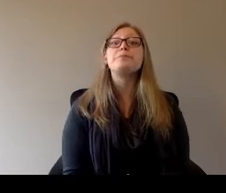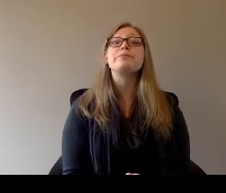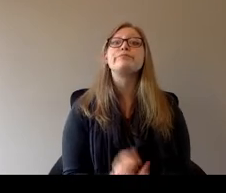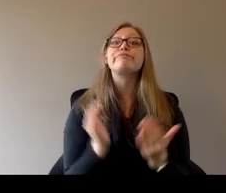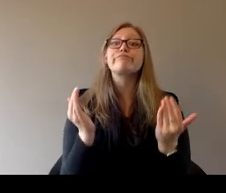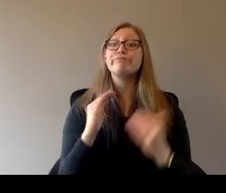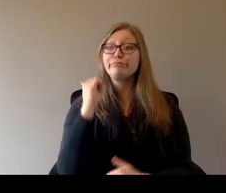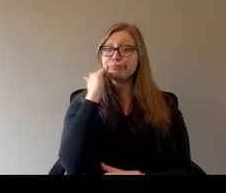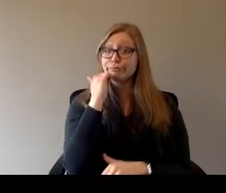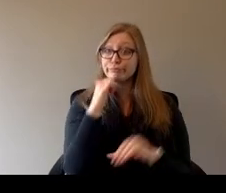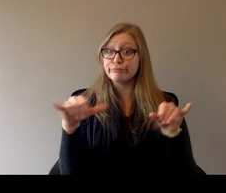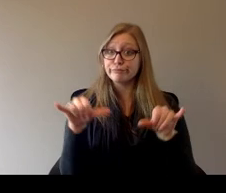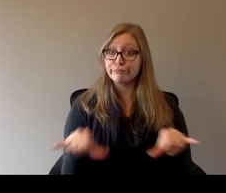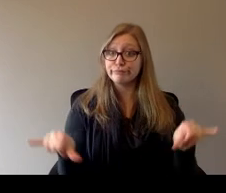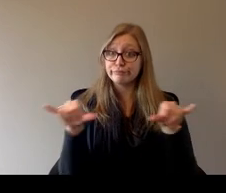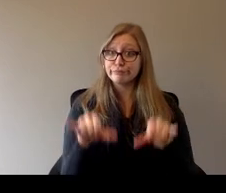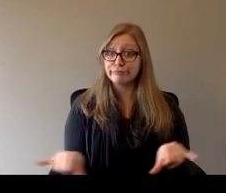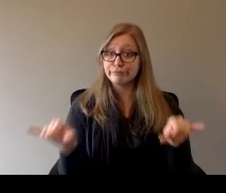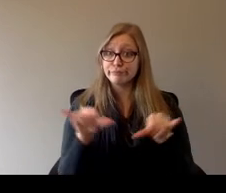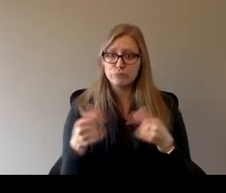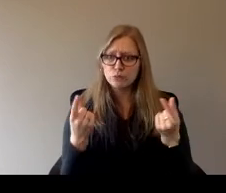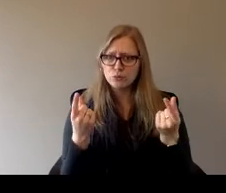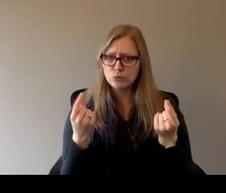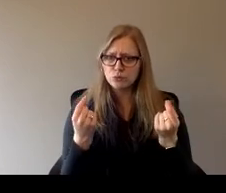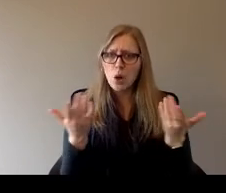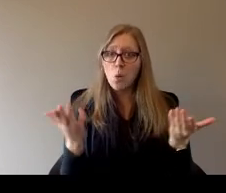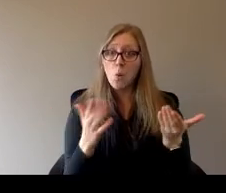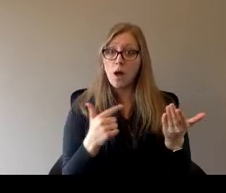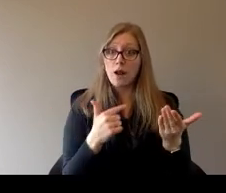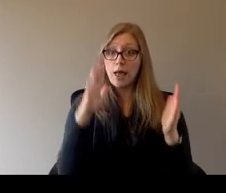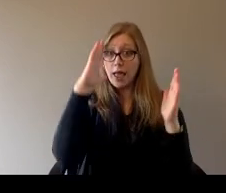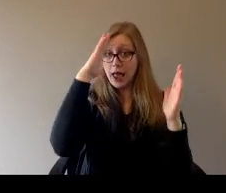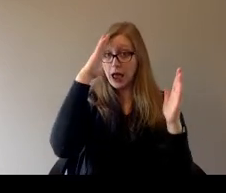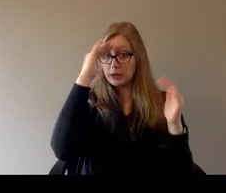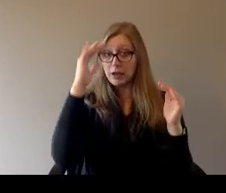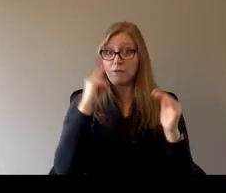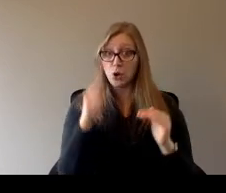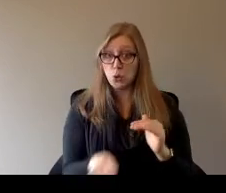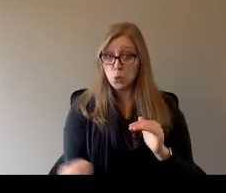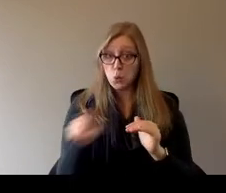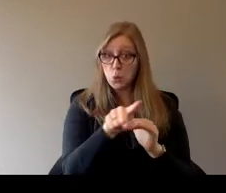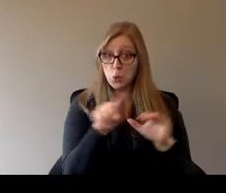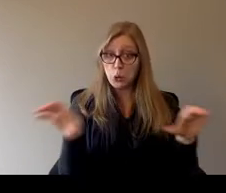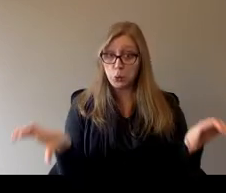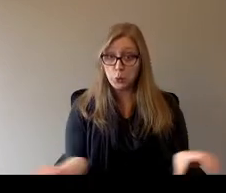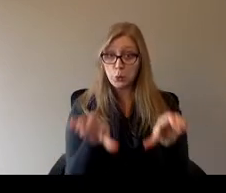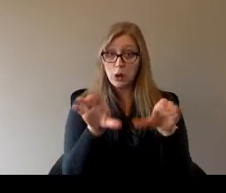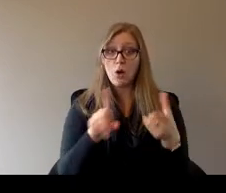So here is what is expected of you when you login to English.